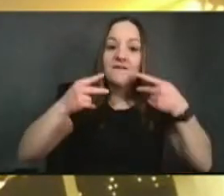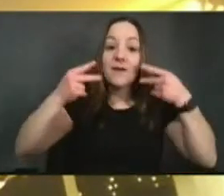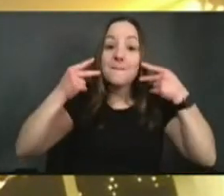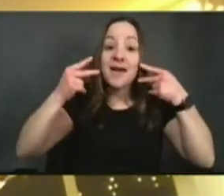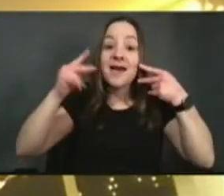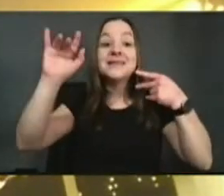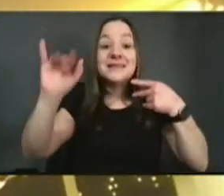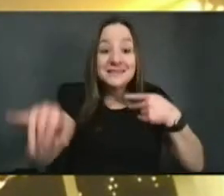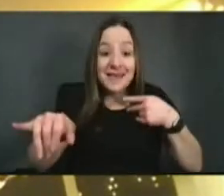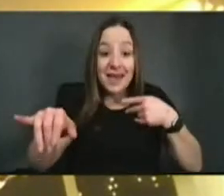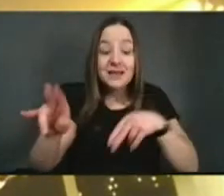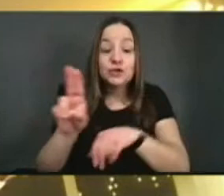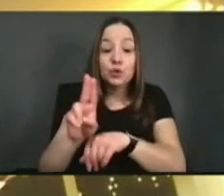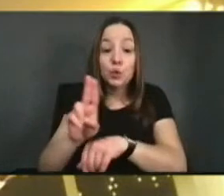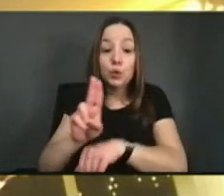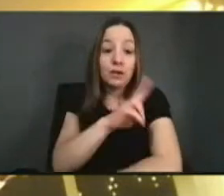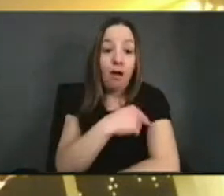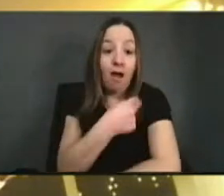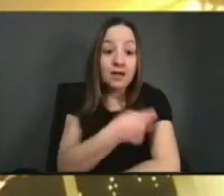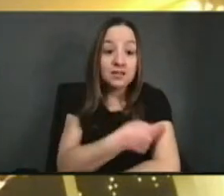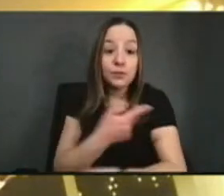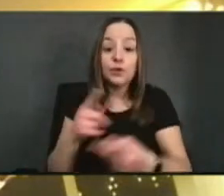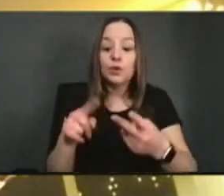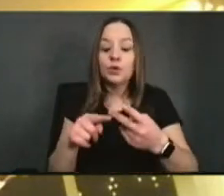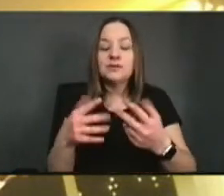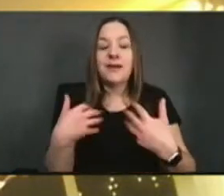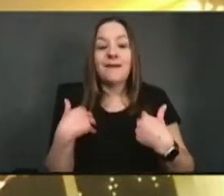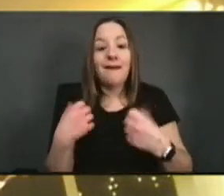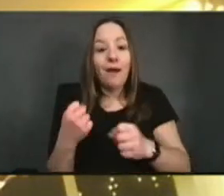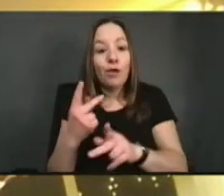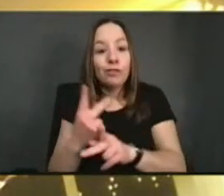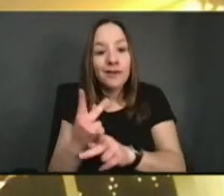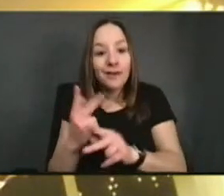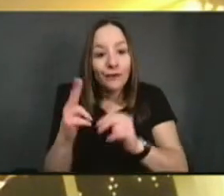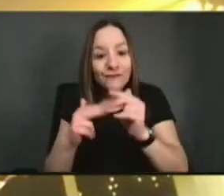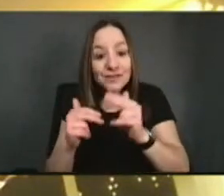of Covid is the N 95 masks. Those are what are used in